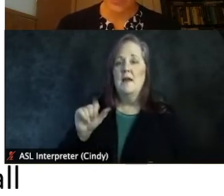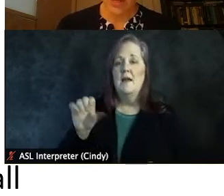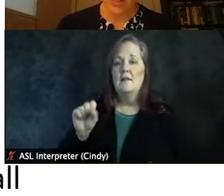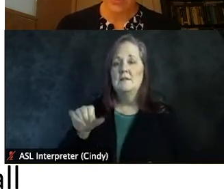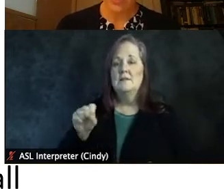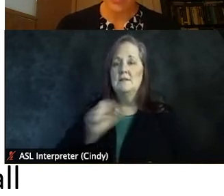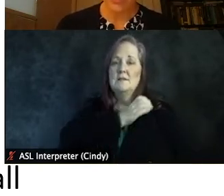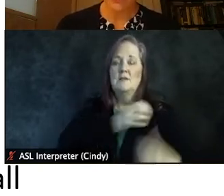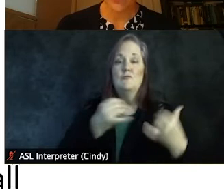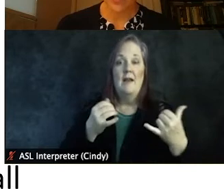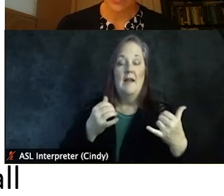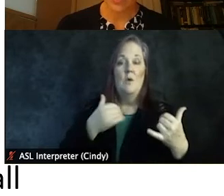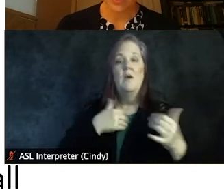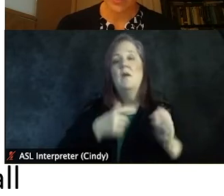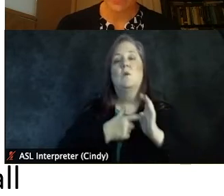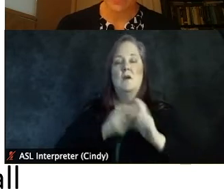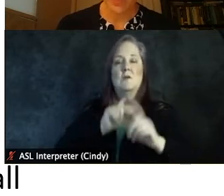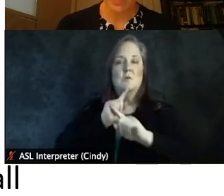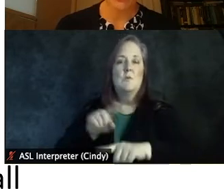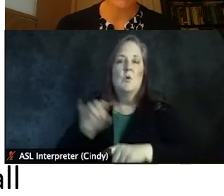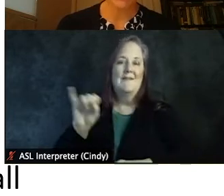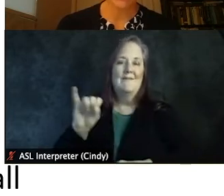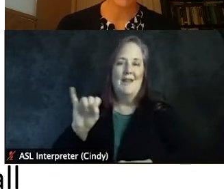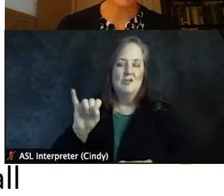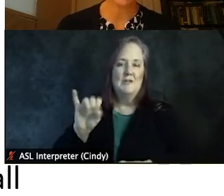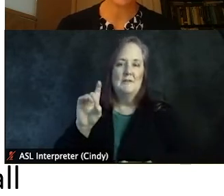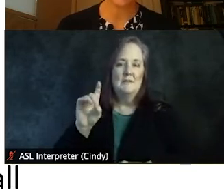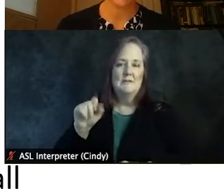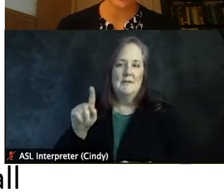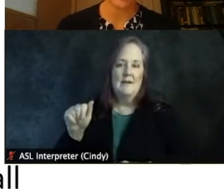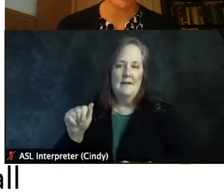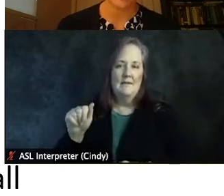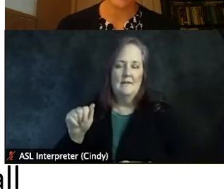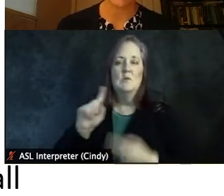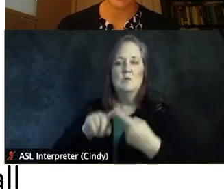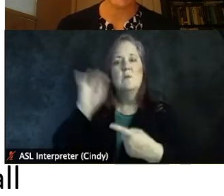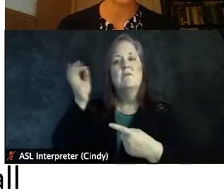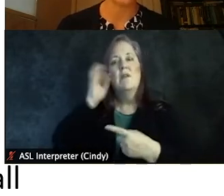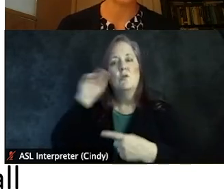because of clinics potentially negotiating higher payment rates